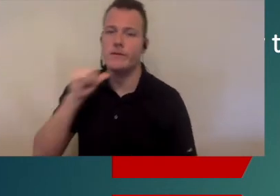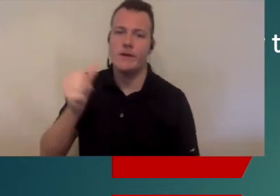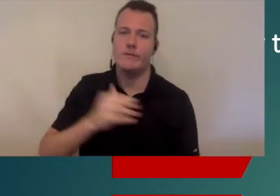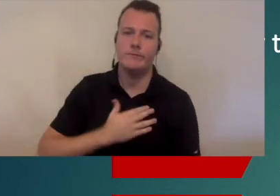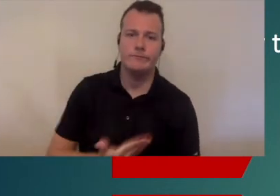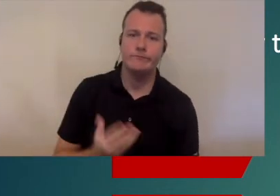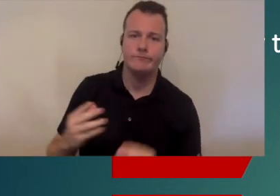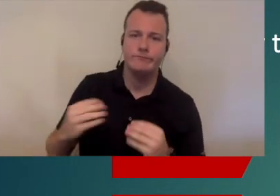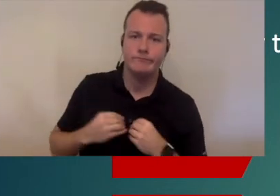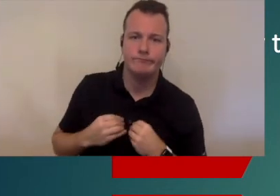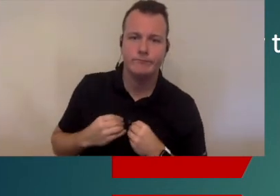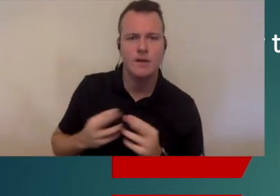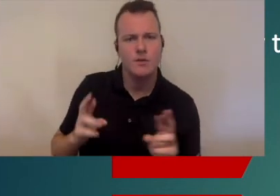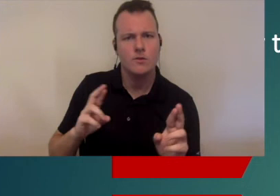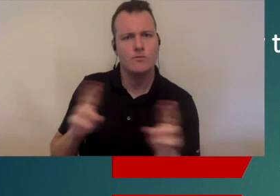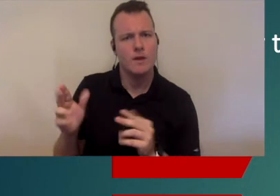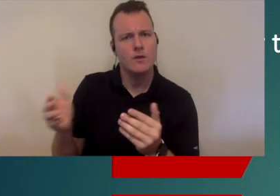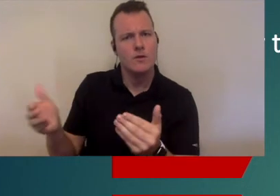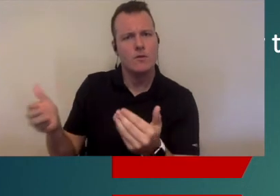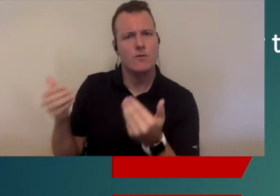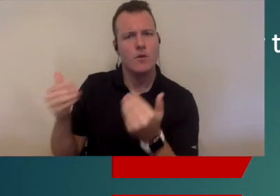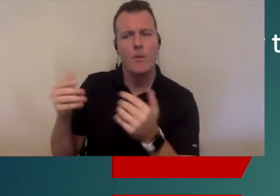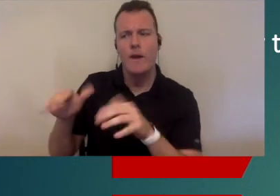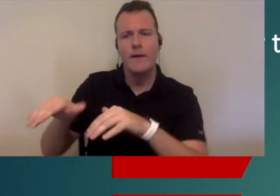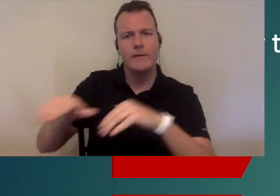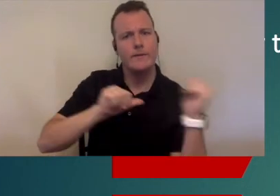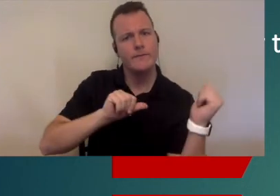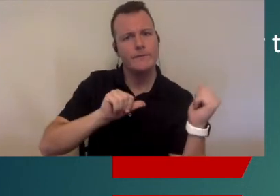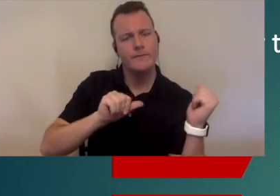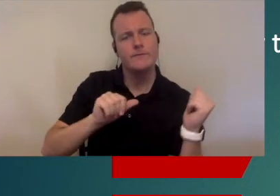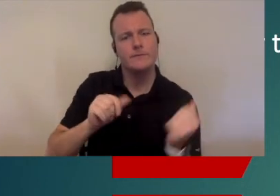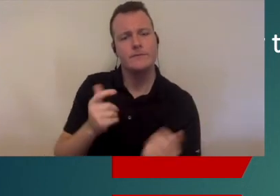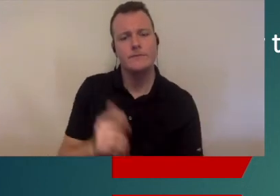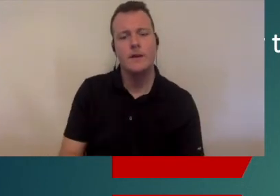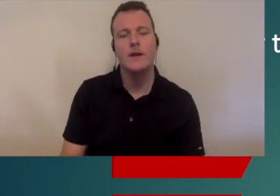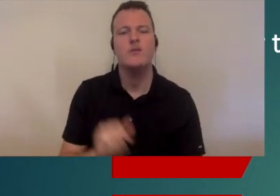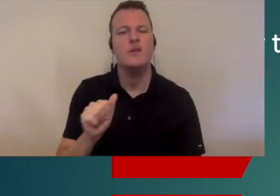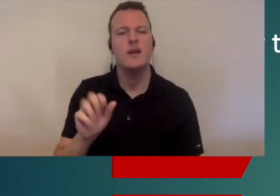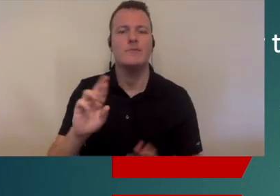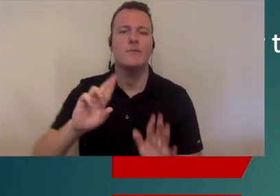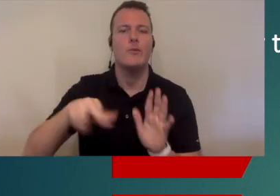is something that you can roleplay with a friend or family member because it